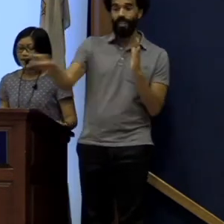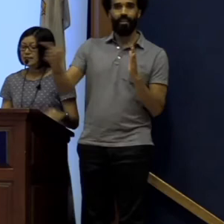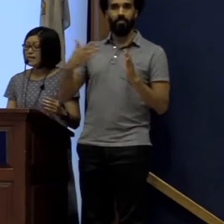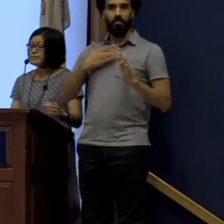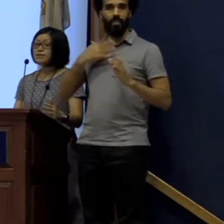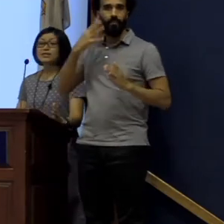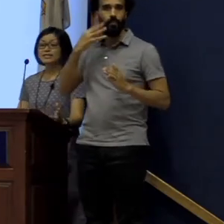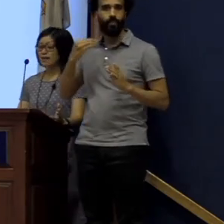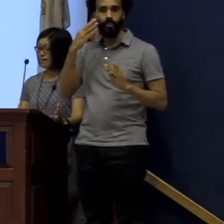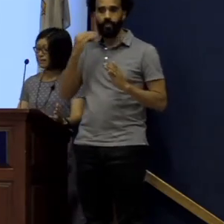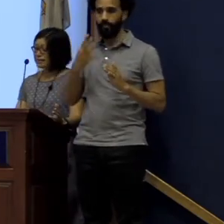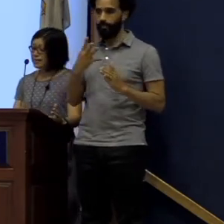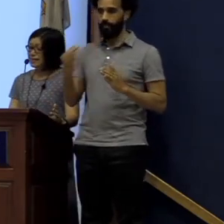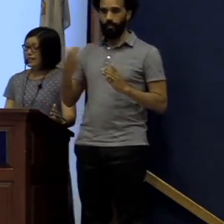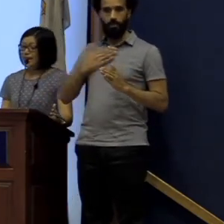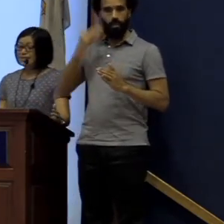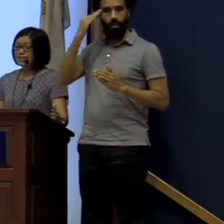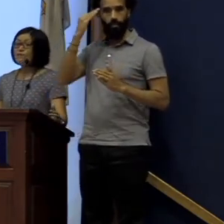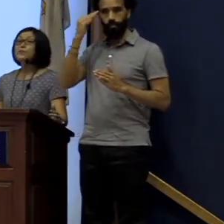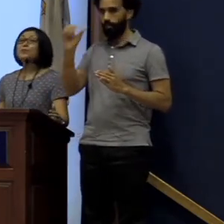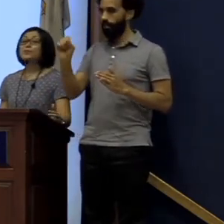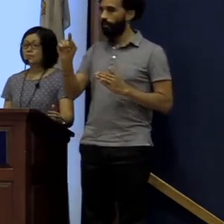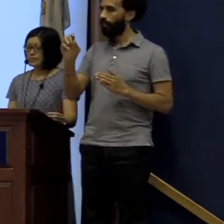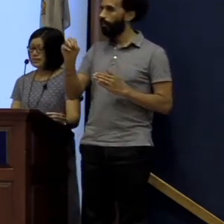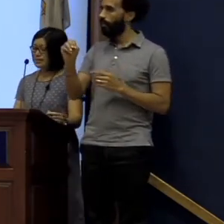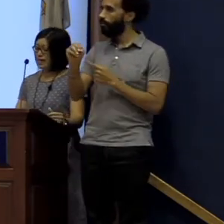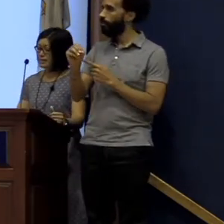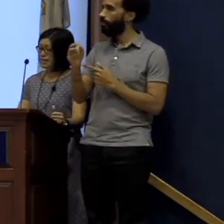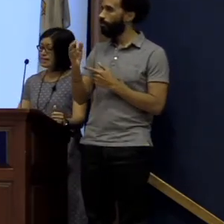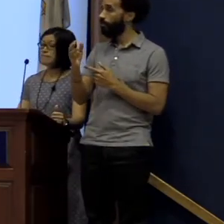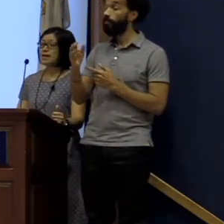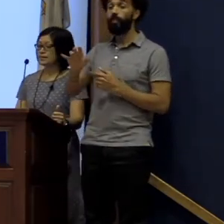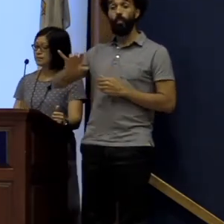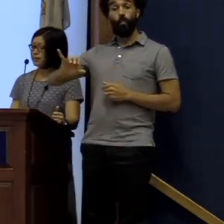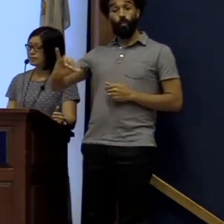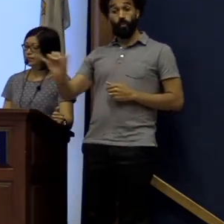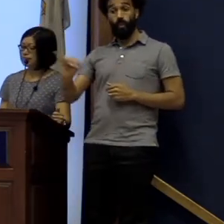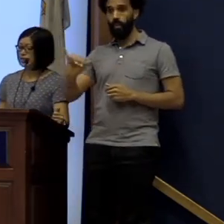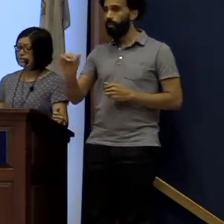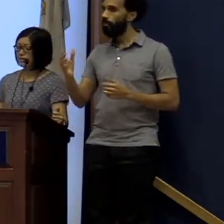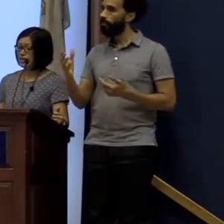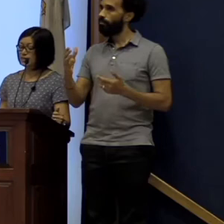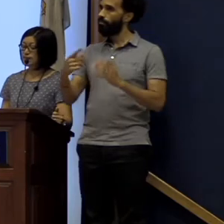terms of what is current the idea of who represents Science and impact a spokesperson can have on science is